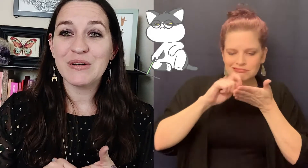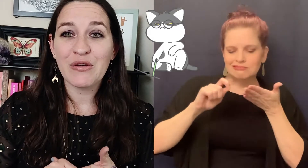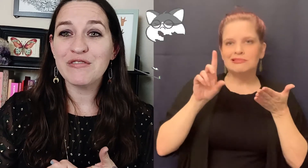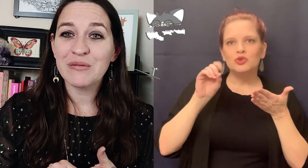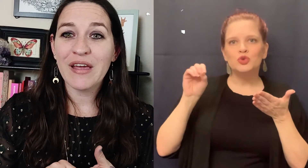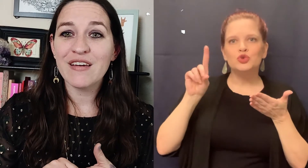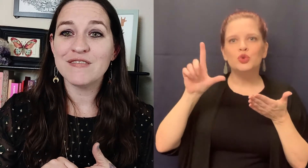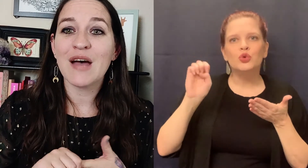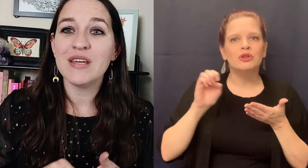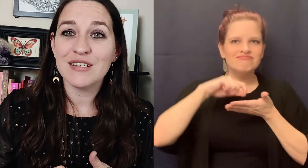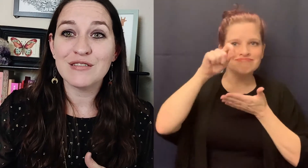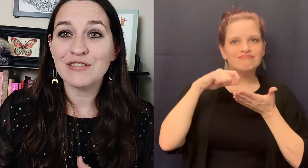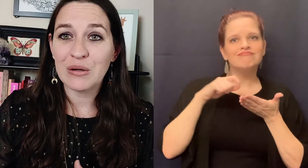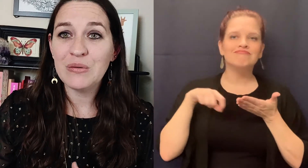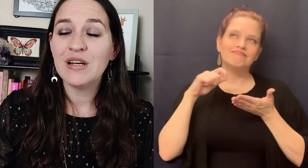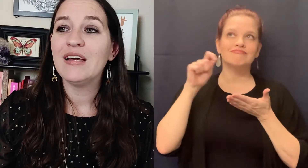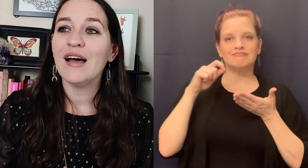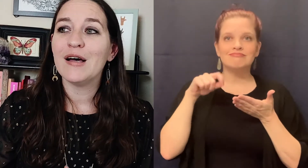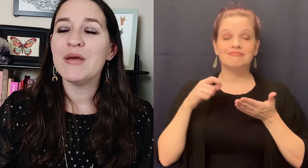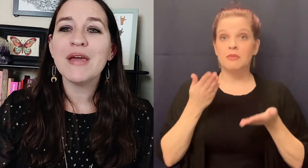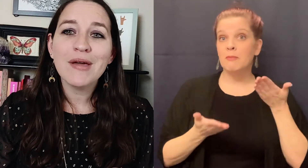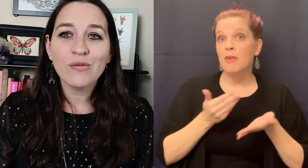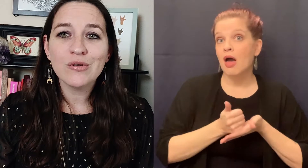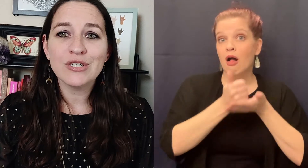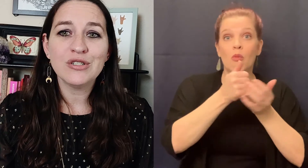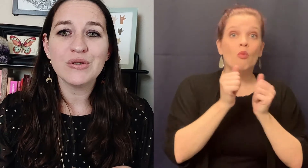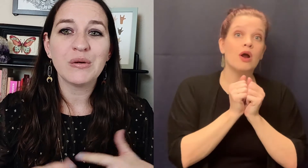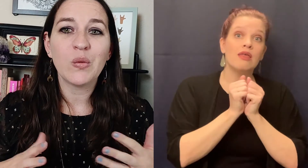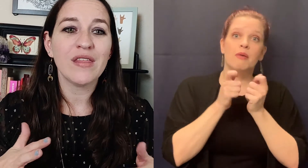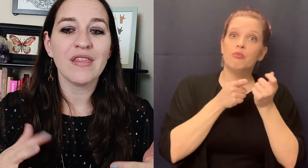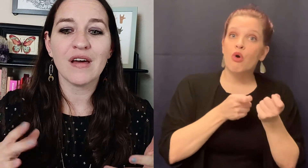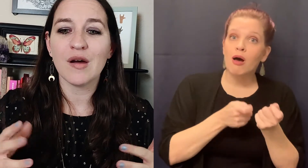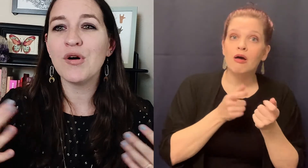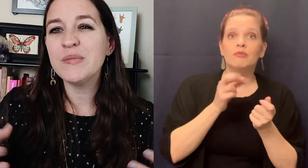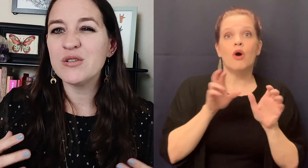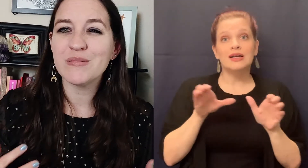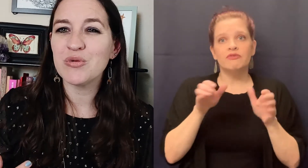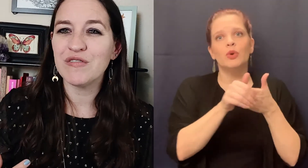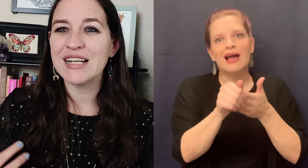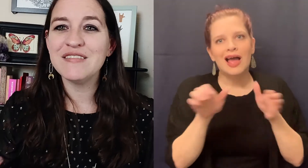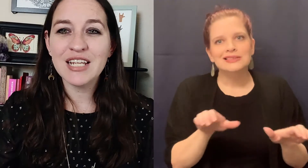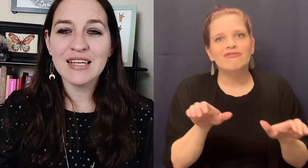another fun way of tapping into flow. It may be helpful to do so with prompts or some sort of activity